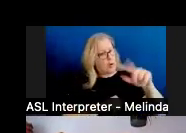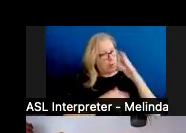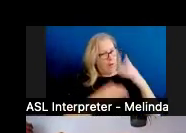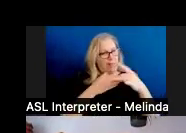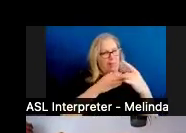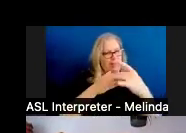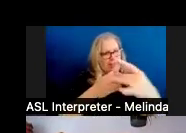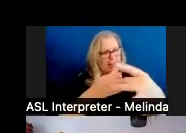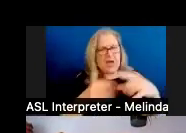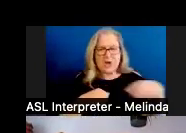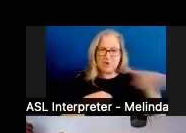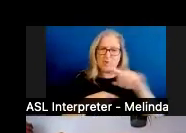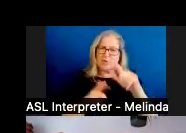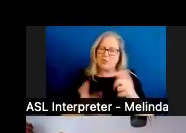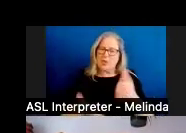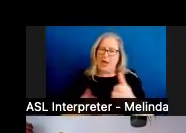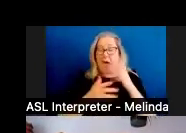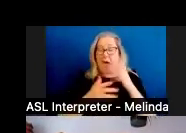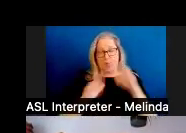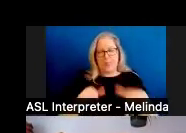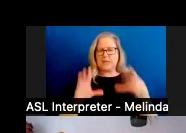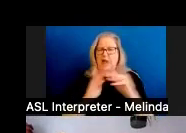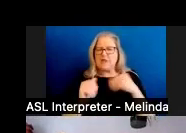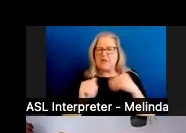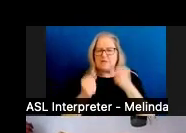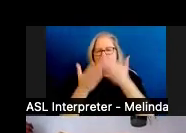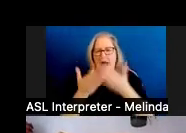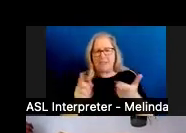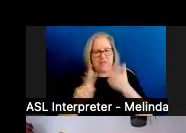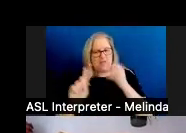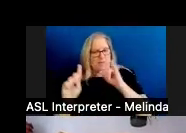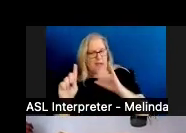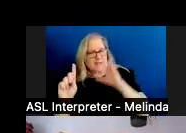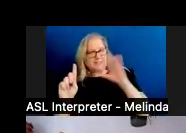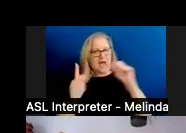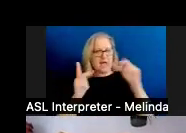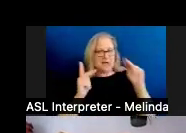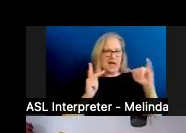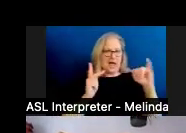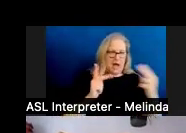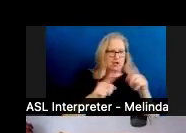I know that this conference has lots of booths from the ICs at NIH to give lots of resources, too.